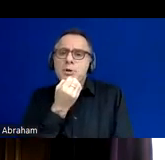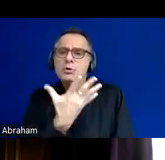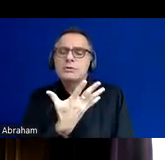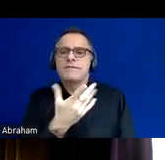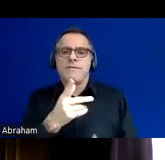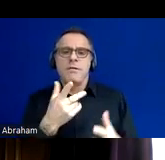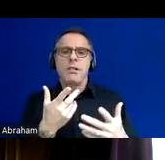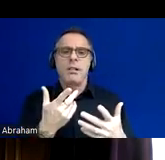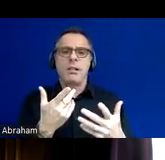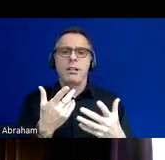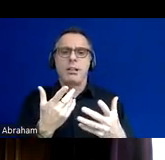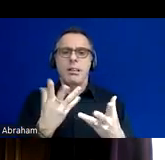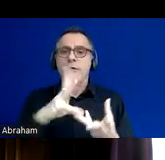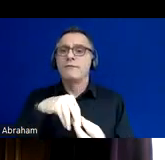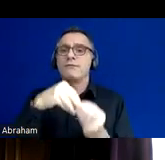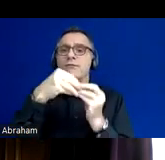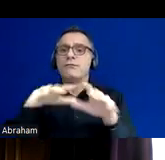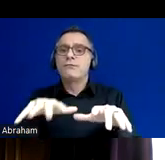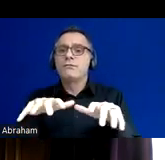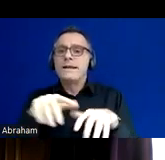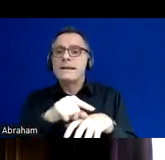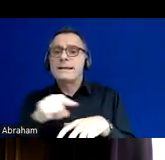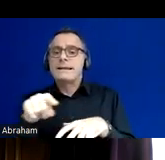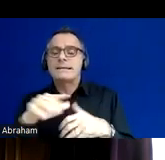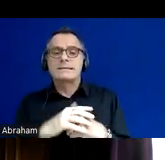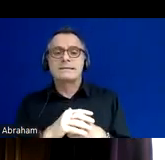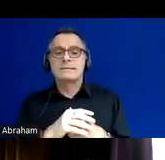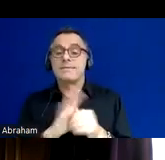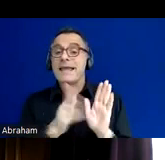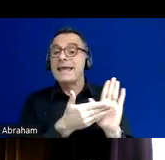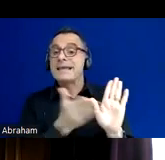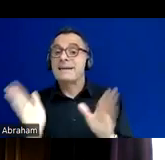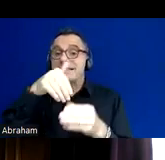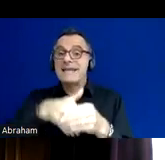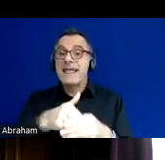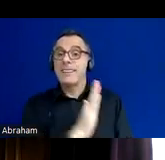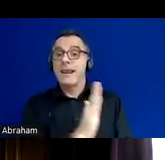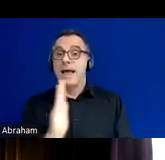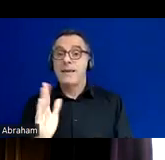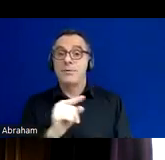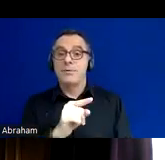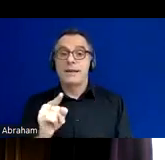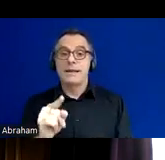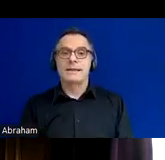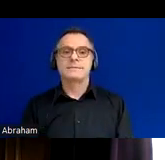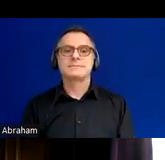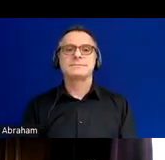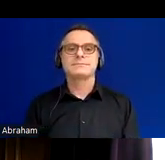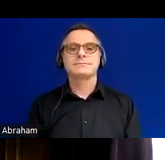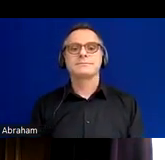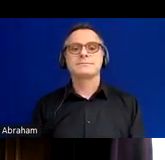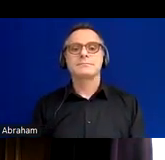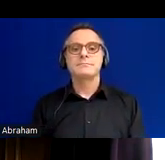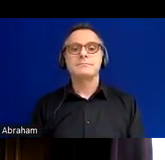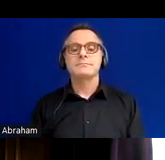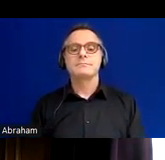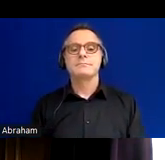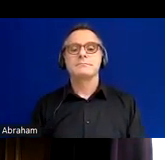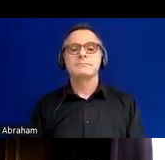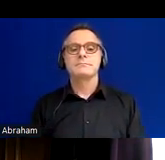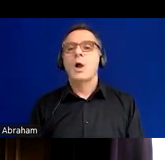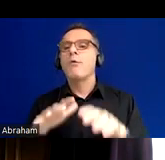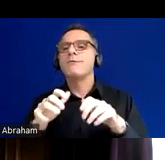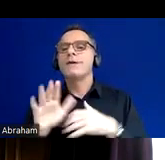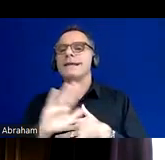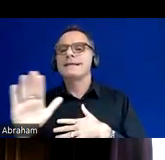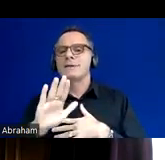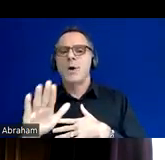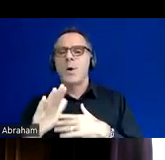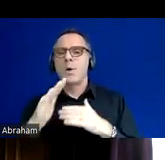library, throughout the time that the exhibition was up. One of the photos shows protesters,